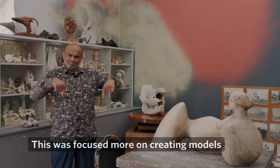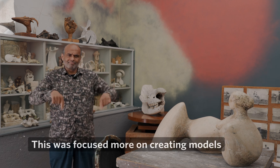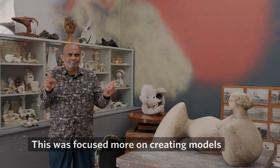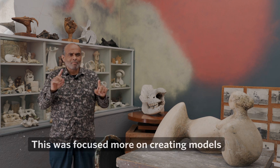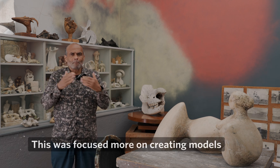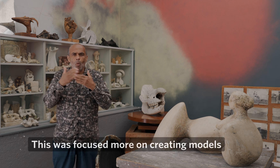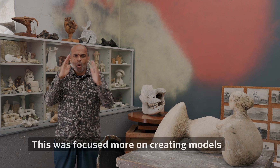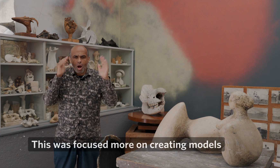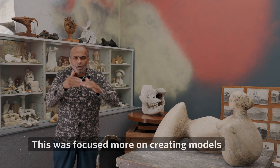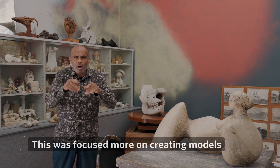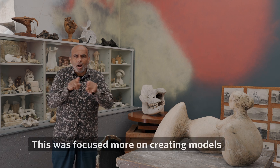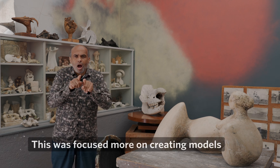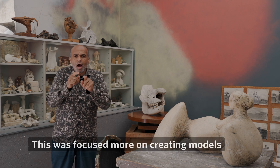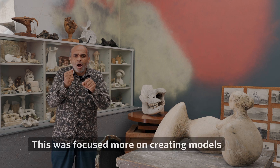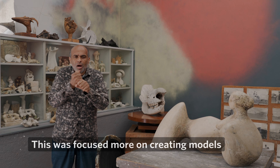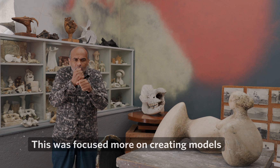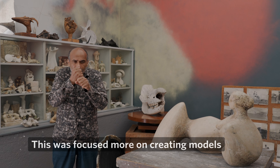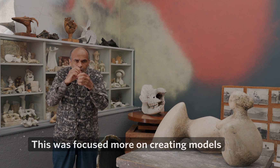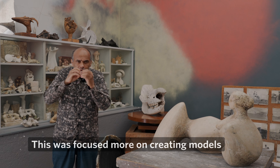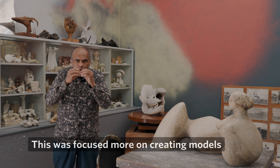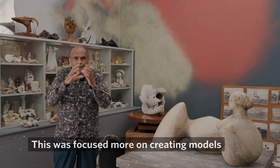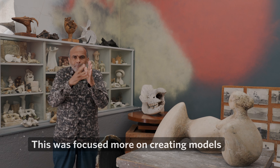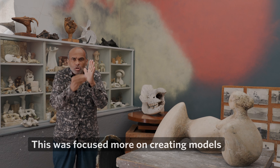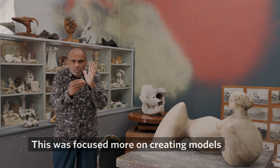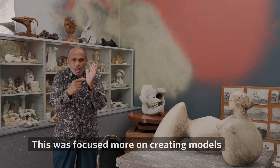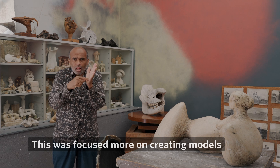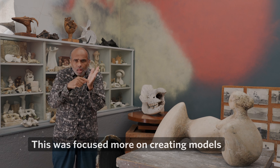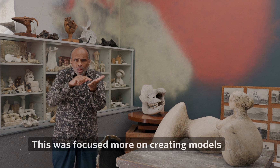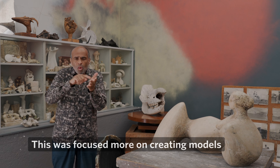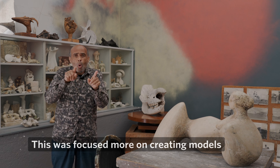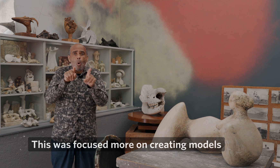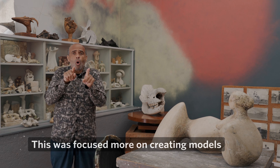This was focused more on creating models